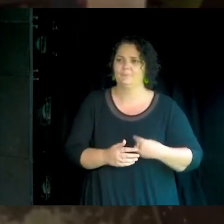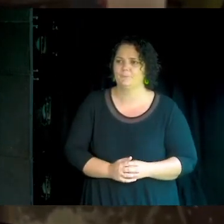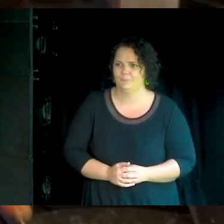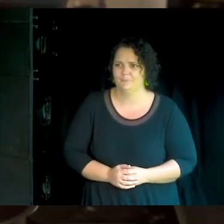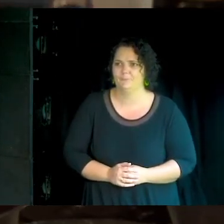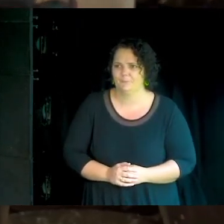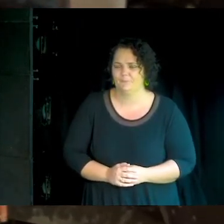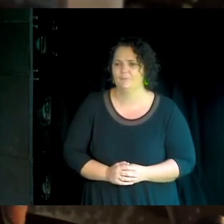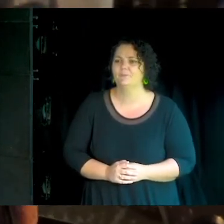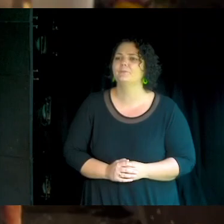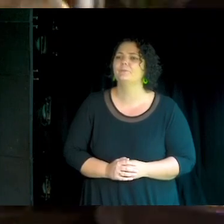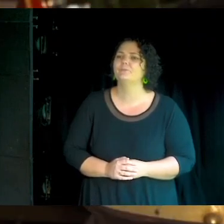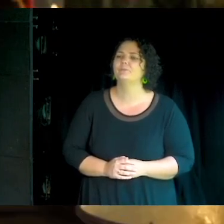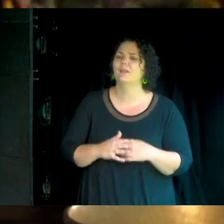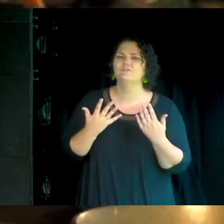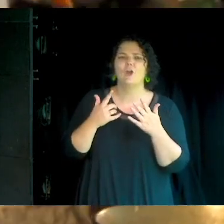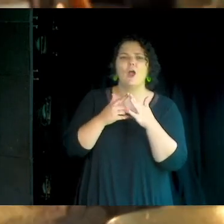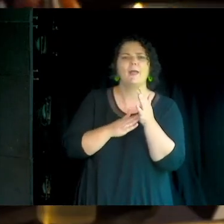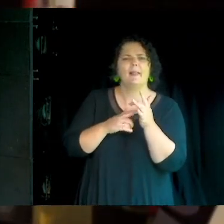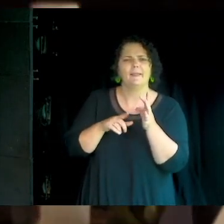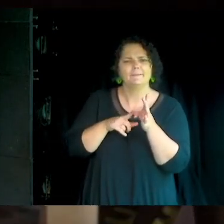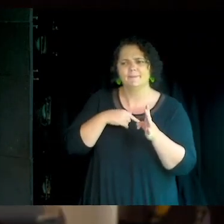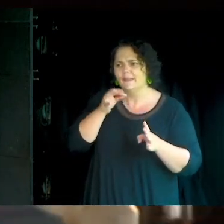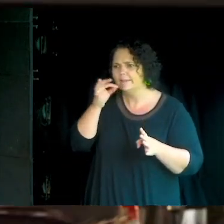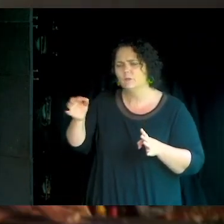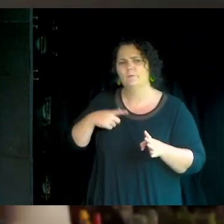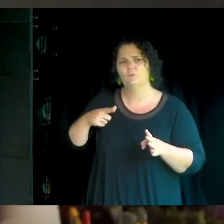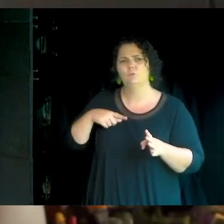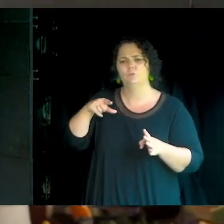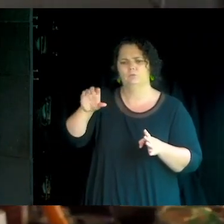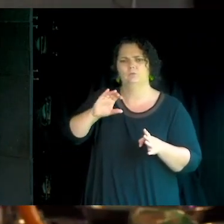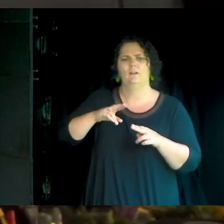so Emily why do you have to put it in the flour first so you can actually get uh so